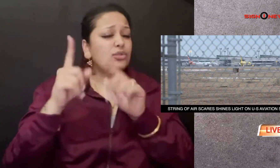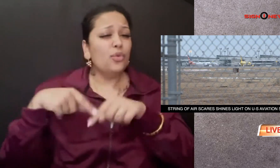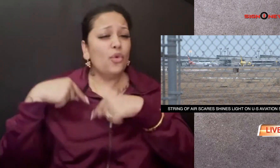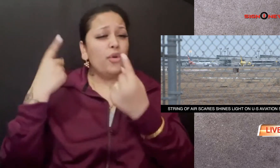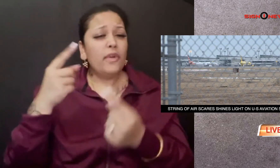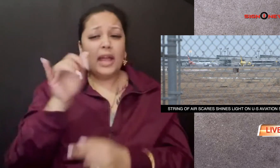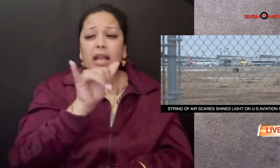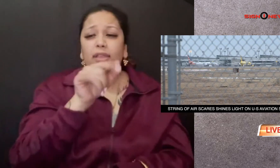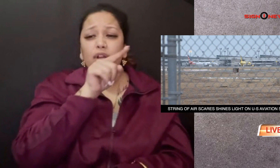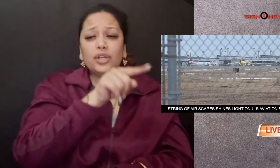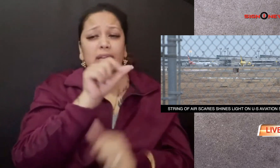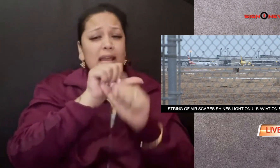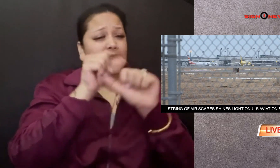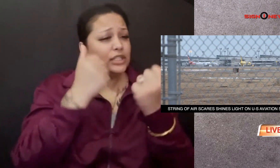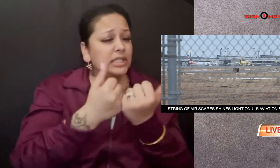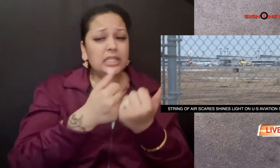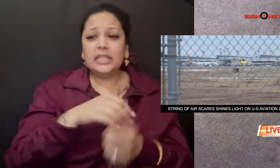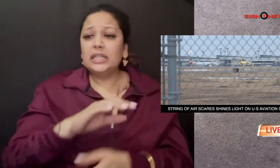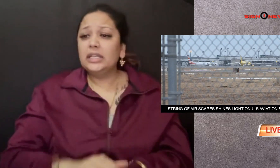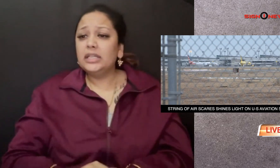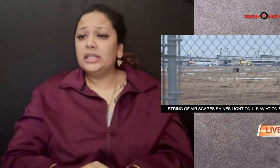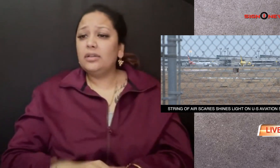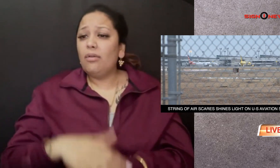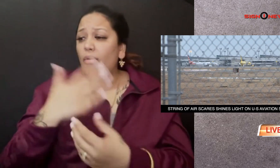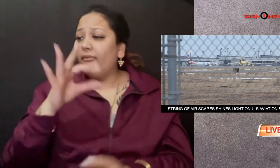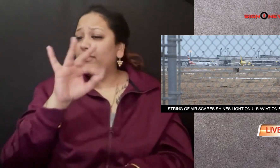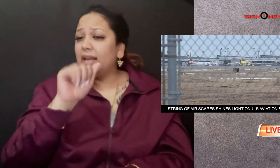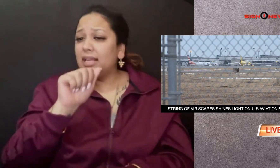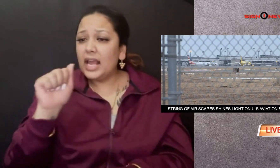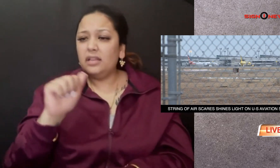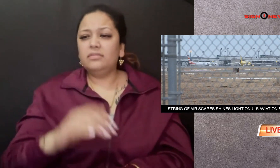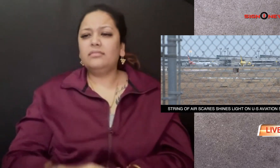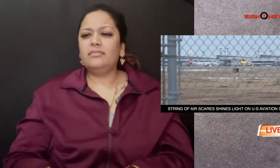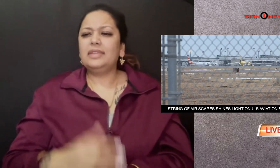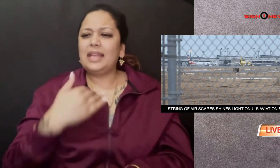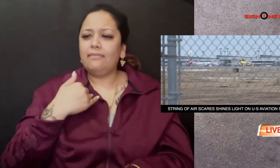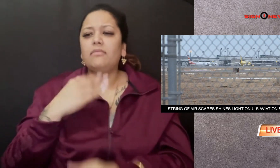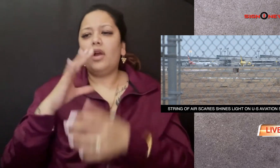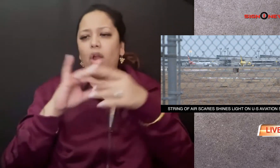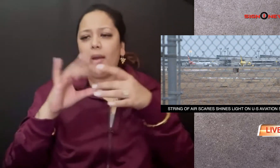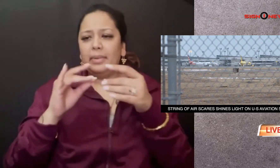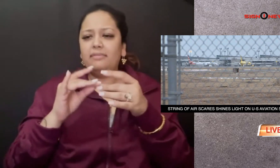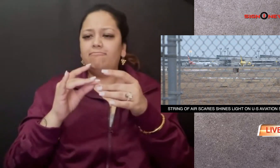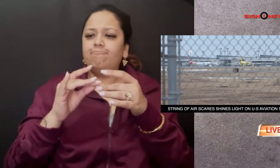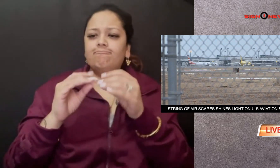So far neither agency nor the FAA has commented further on the incident.